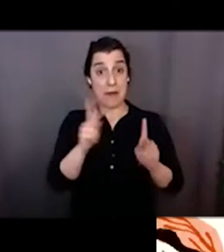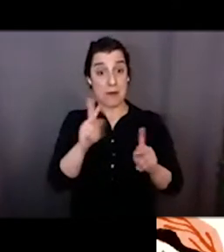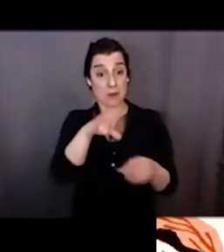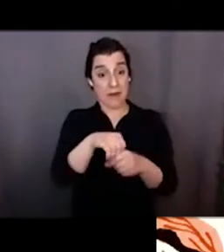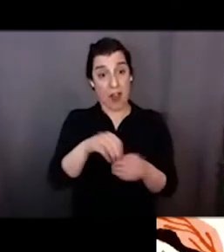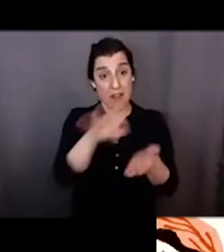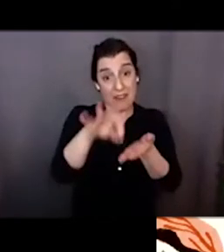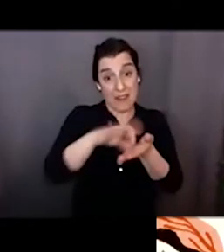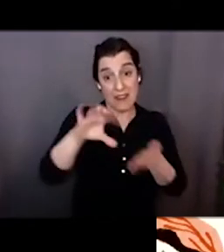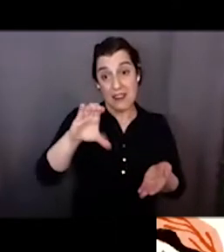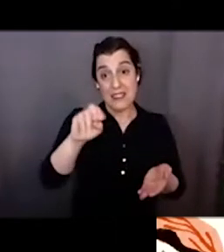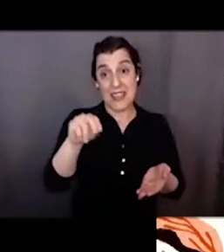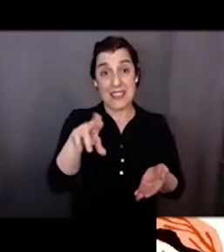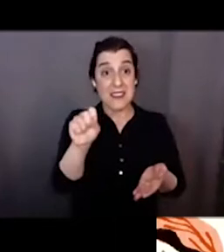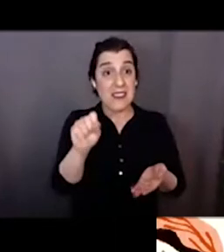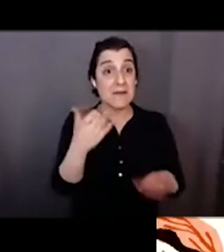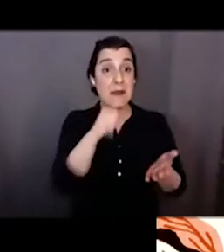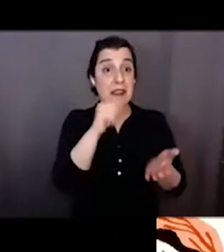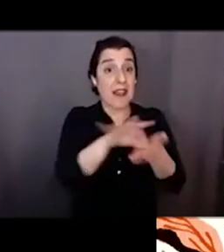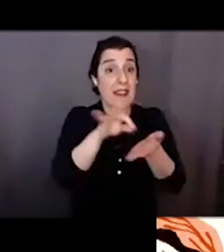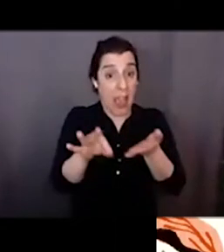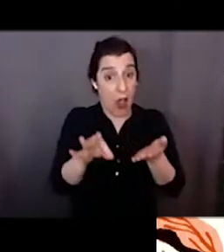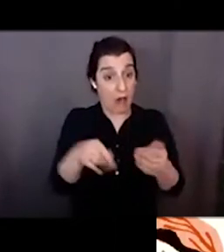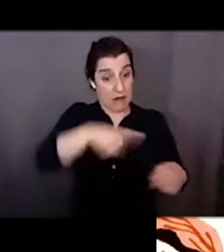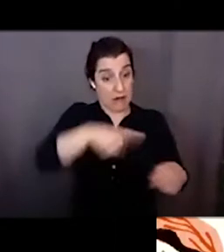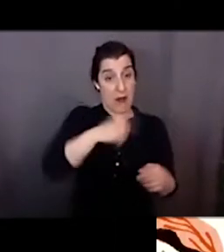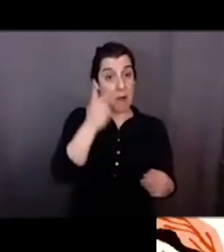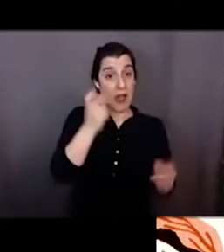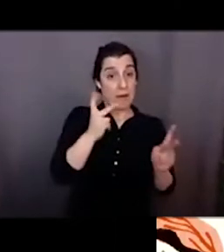We may be undercounted to work with information about stimulus payments,